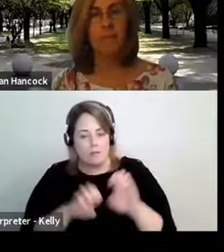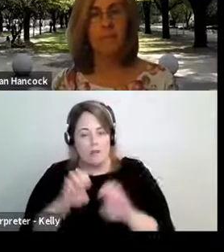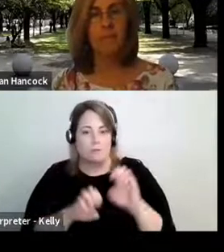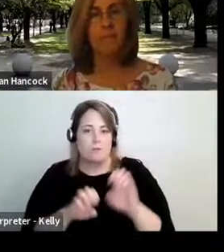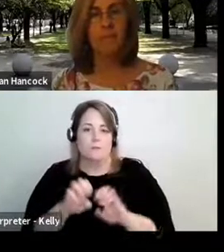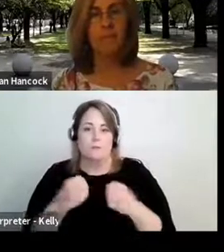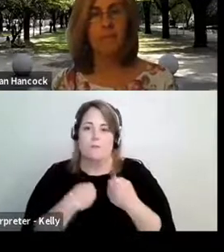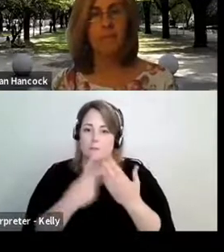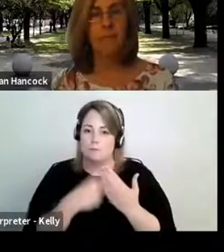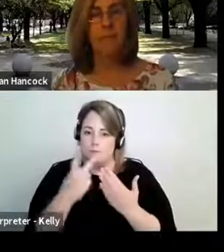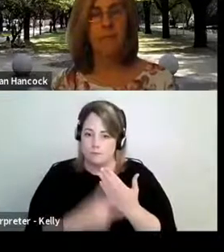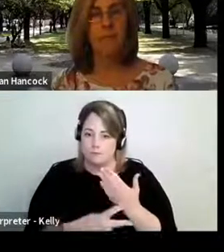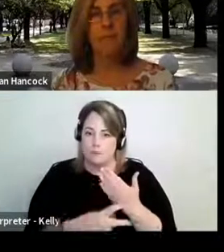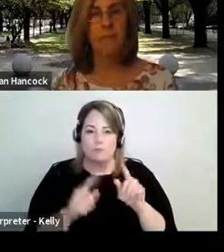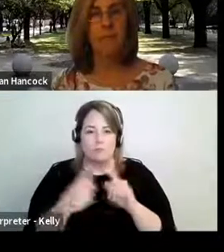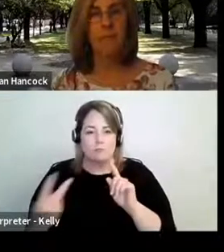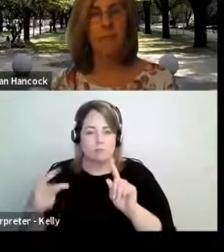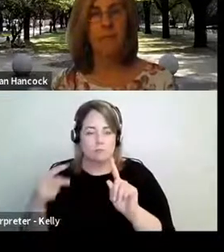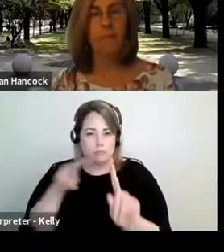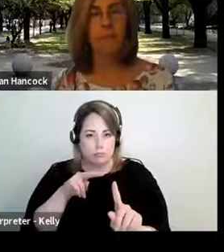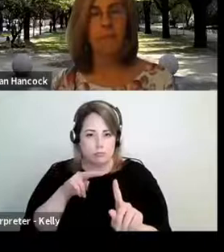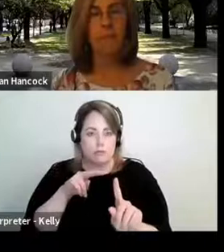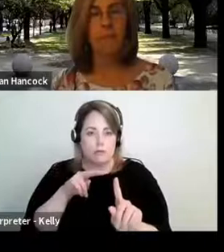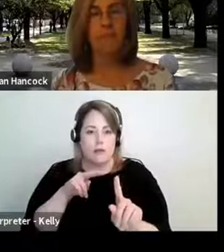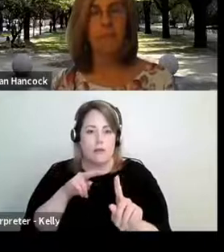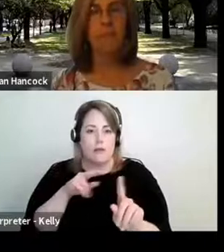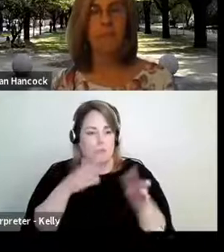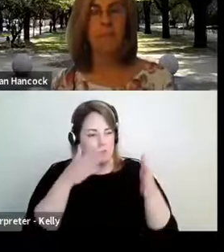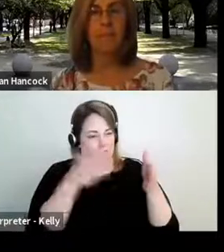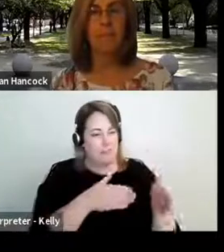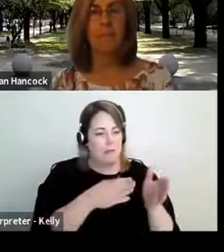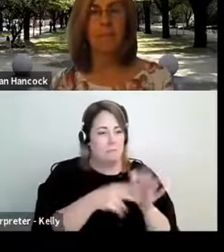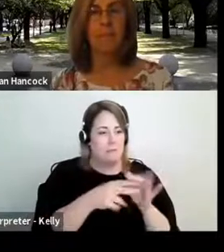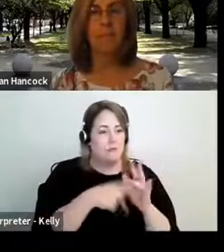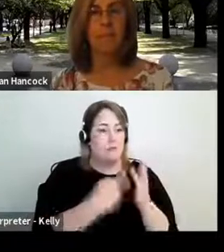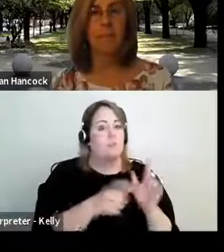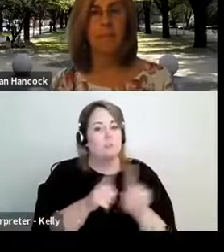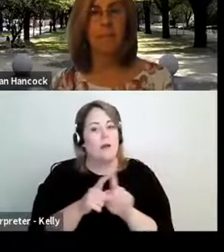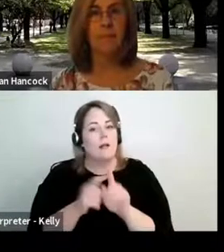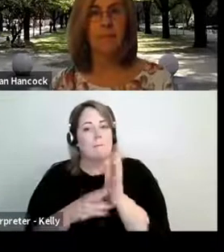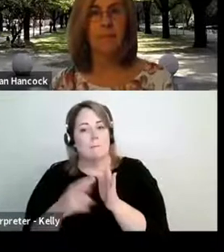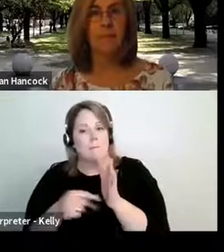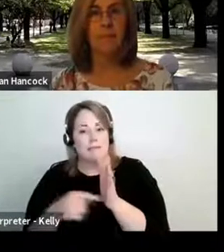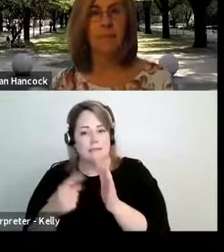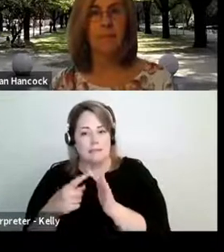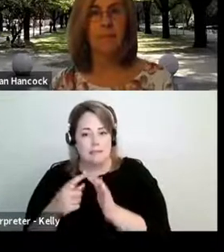perspectives, inclusive of the mentors, and those research articles are available on the Autism CRC